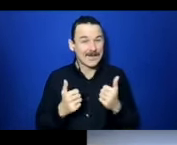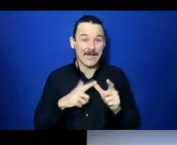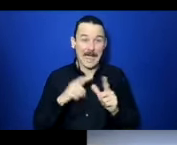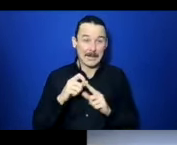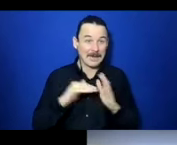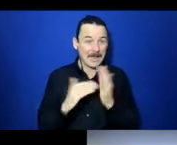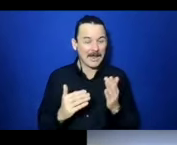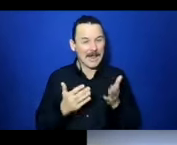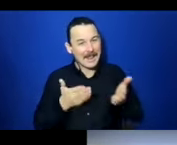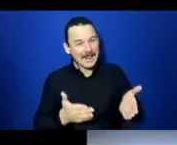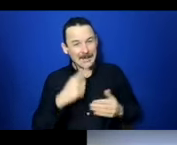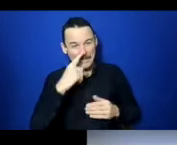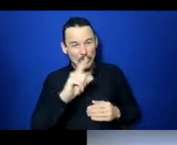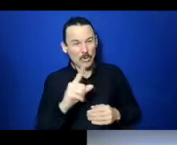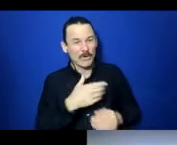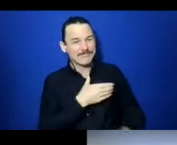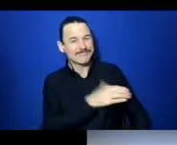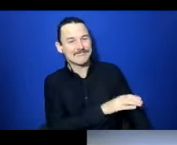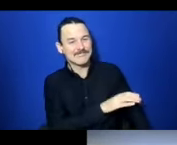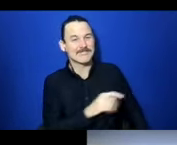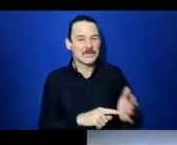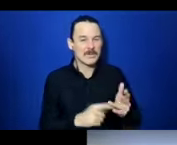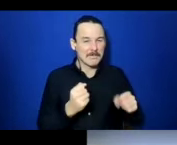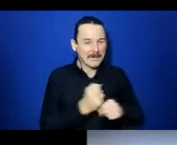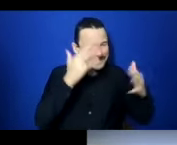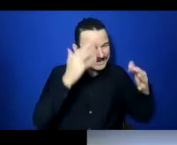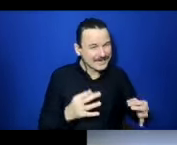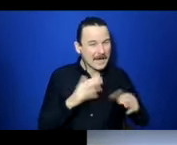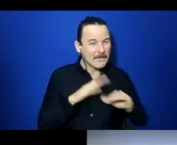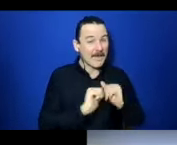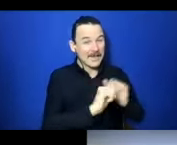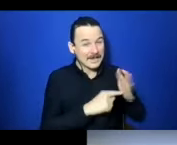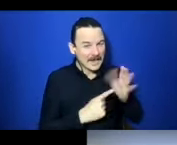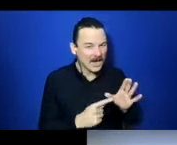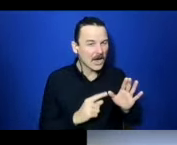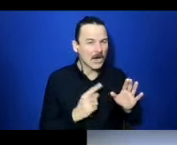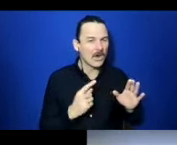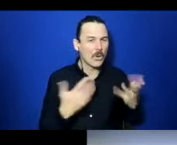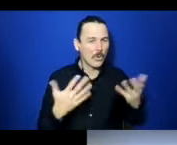and inform them easily to do that, the better we'll be. [Pete] Yeah I think that's brilliant. Really well put.